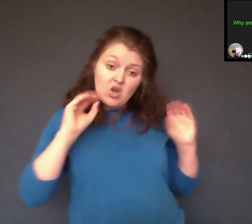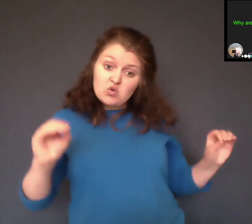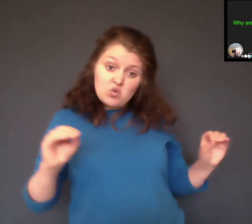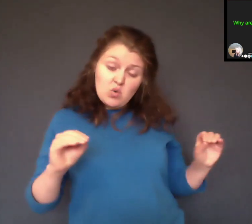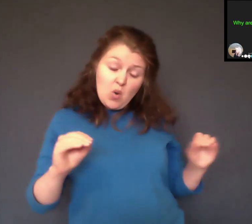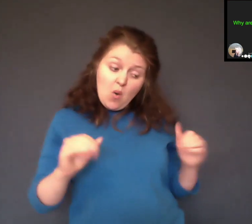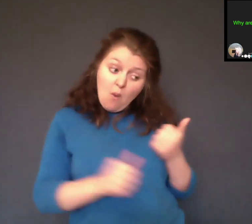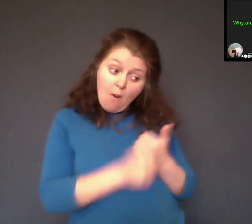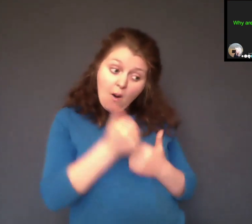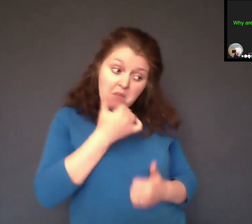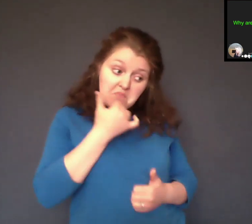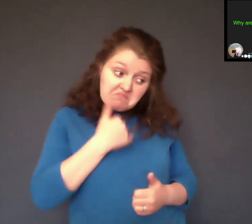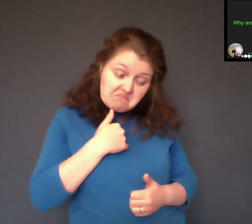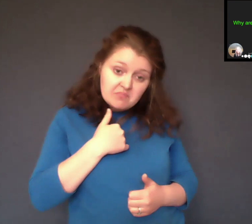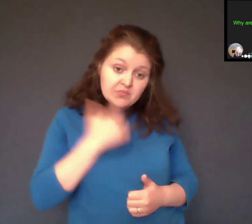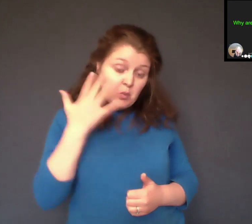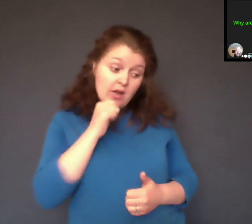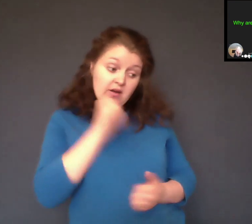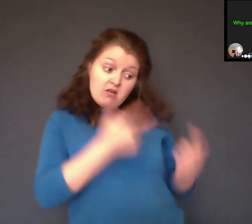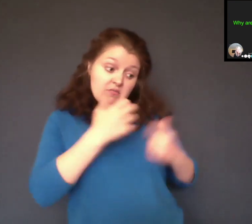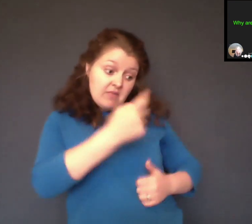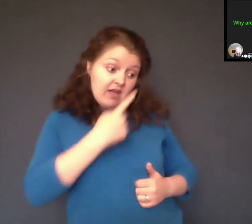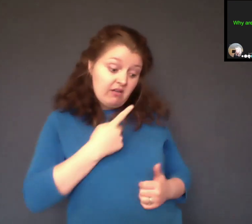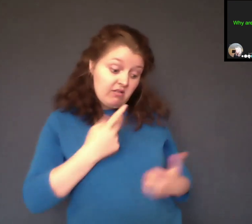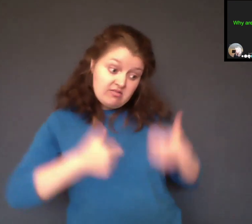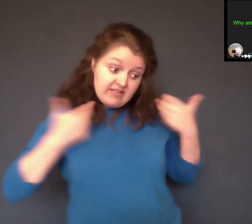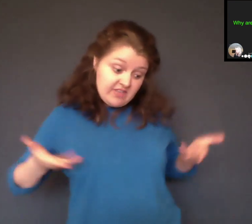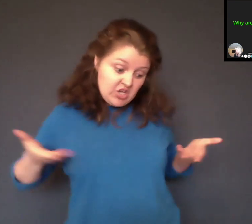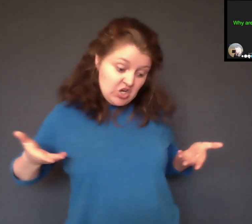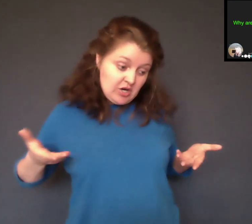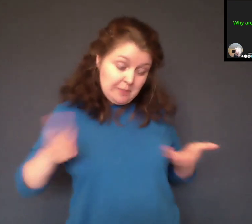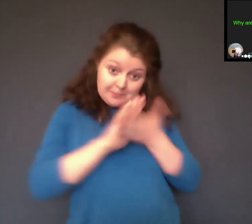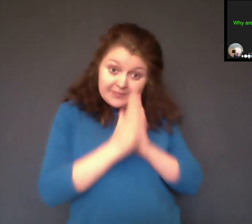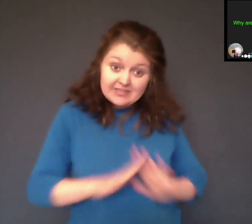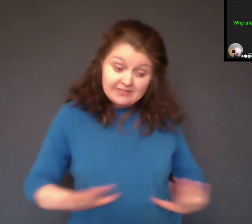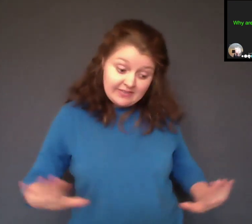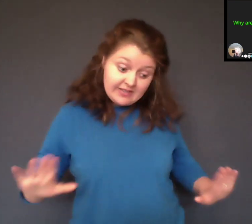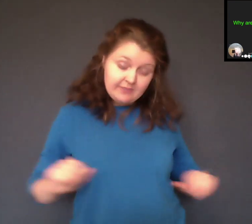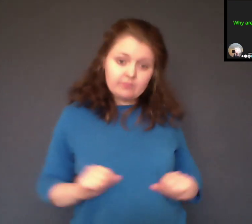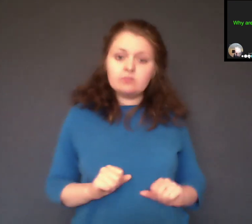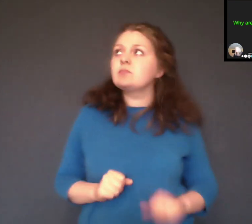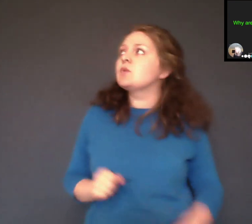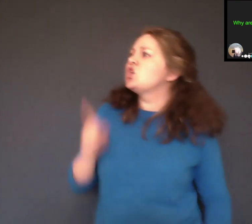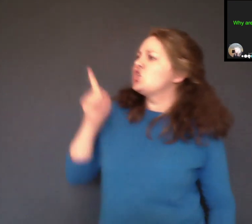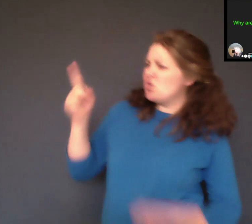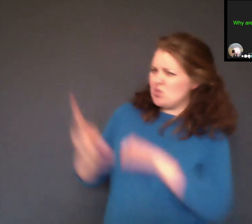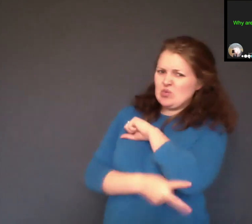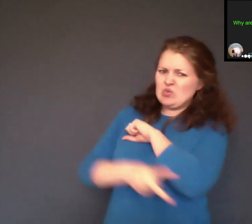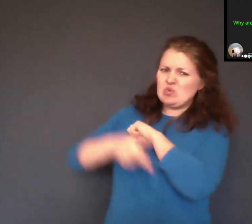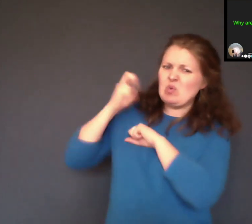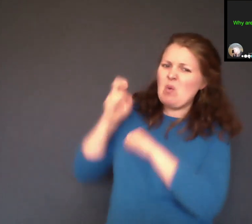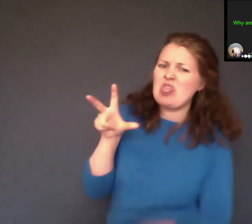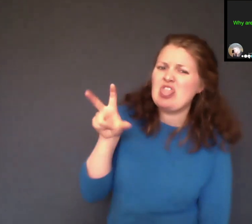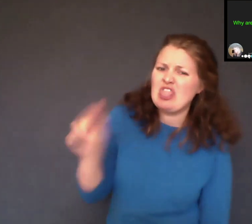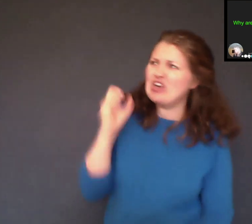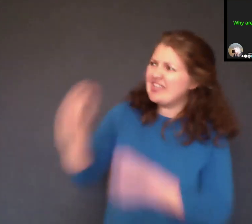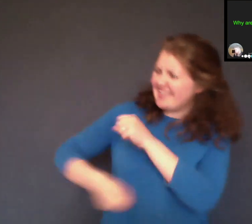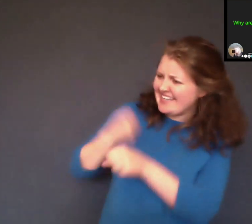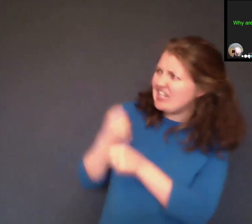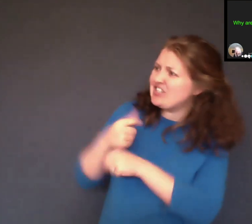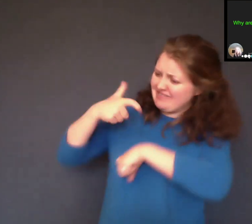why not come back and live here peacefully you stole you stole 30 years of time with my mom